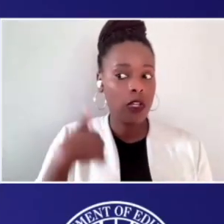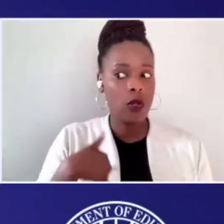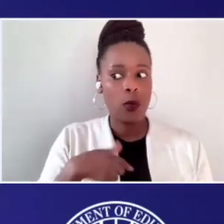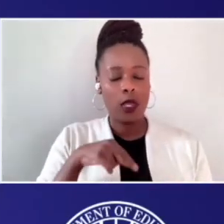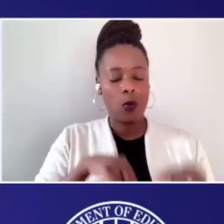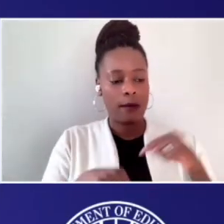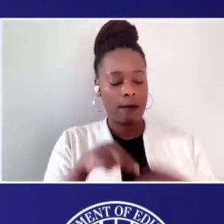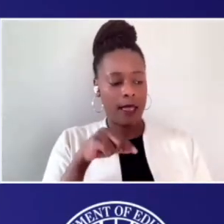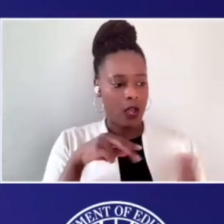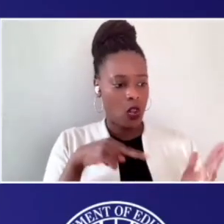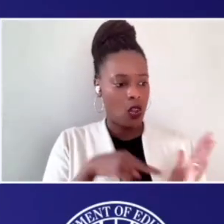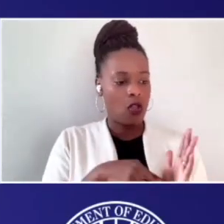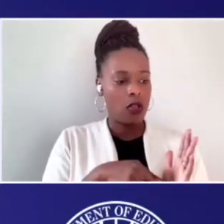was dealing with the separate authority.